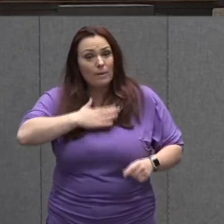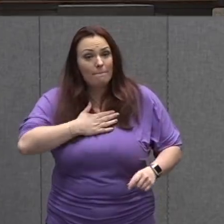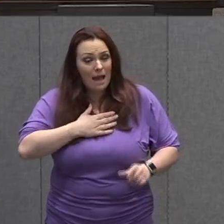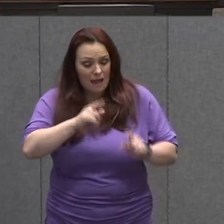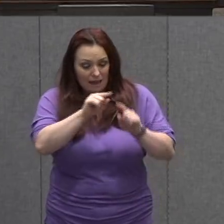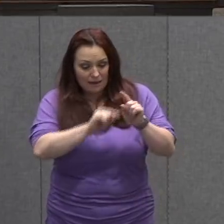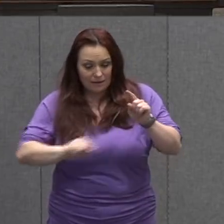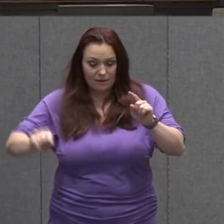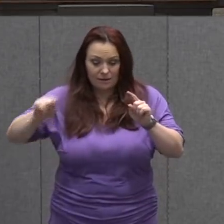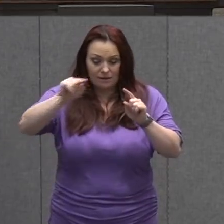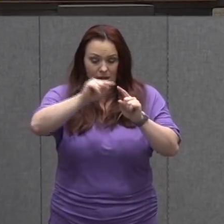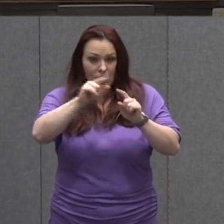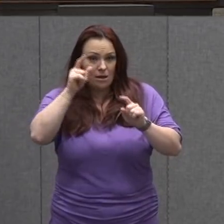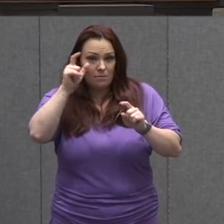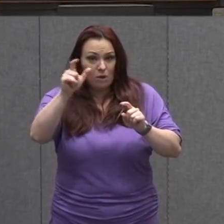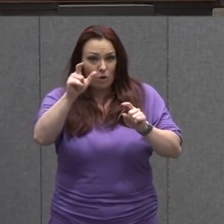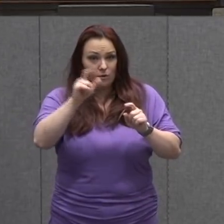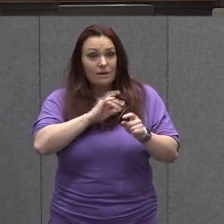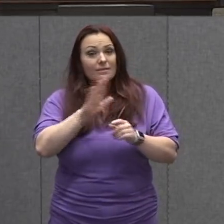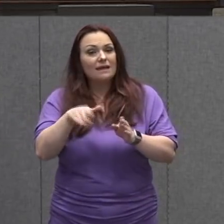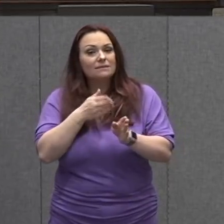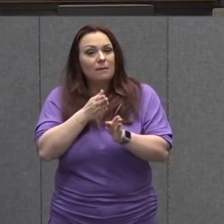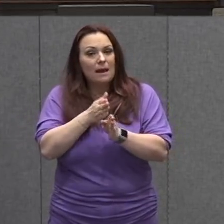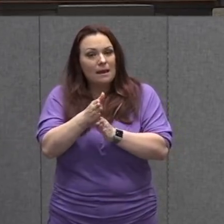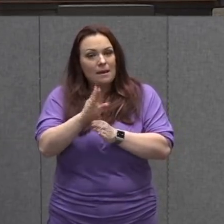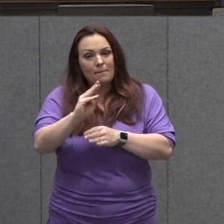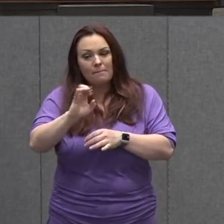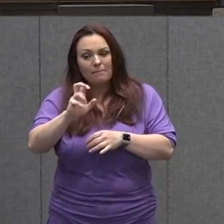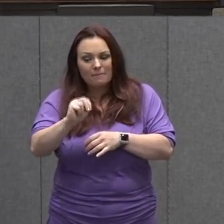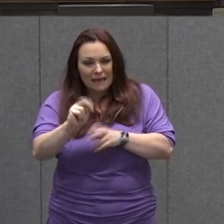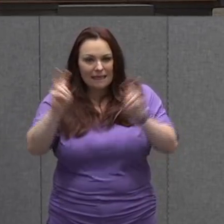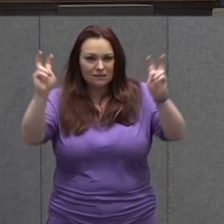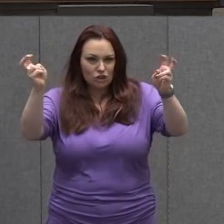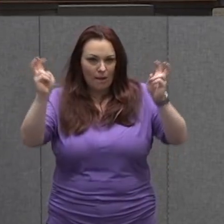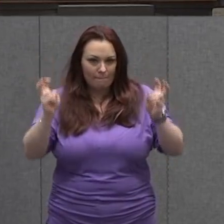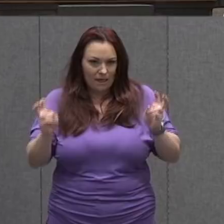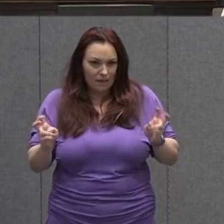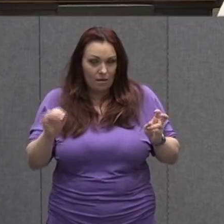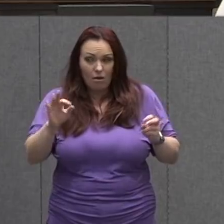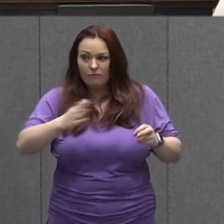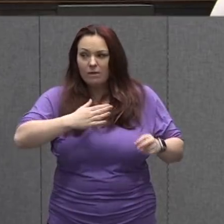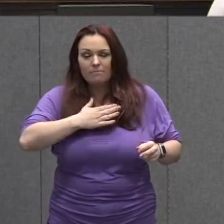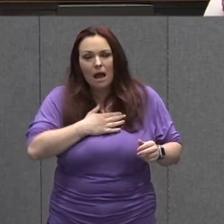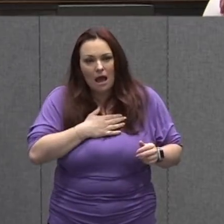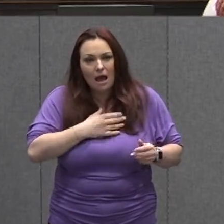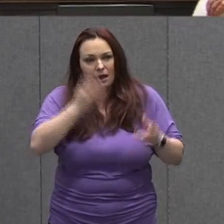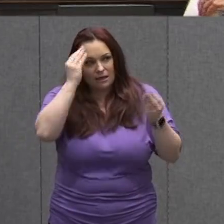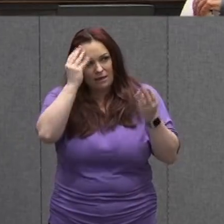in the middle, because that is the main topic of my informational report.